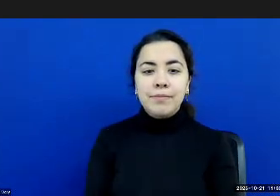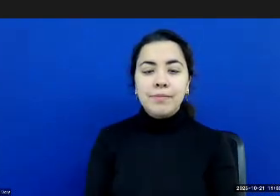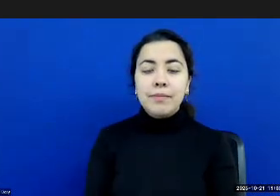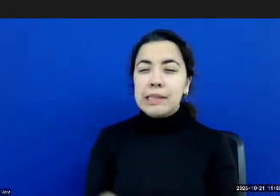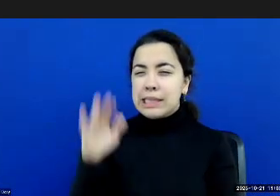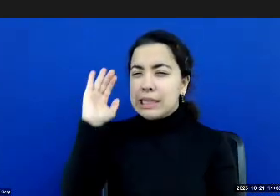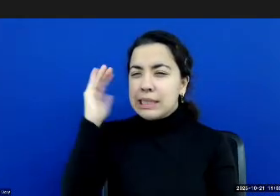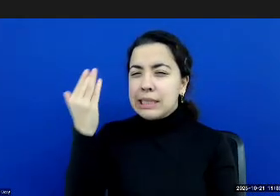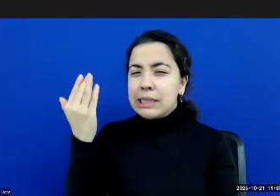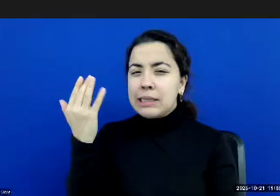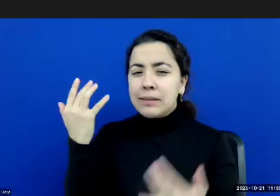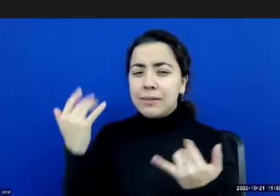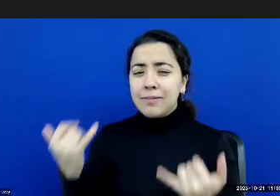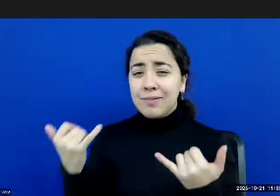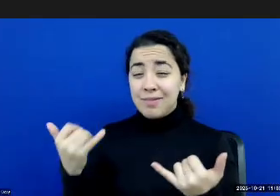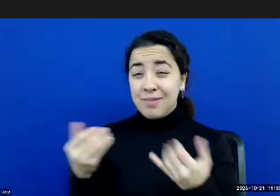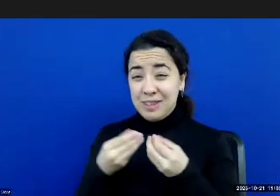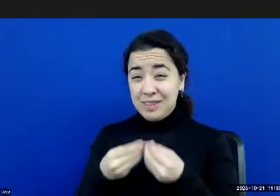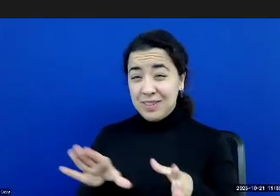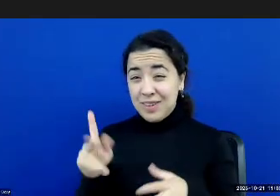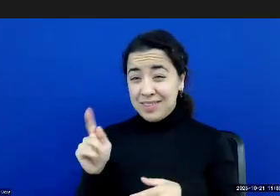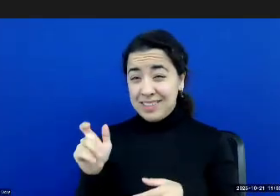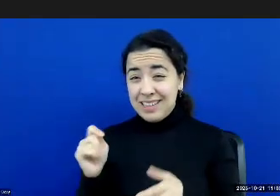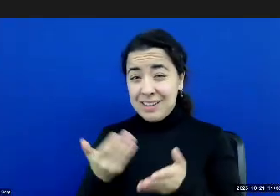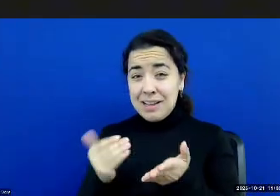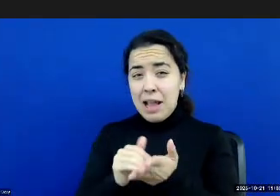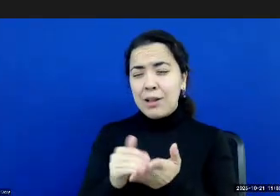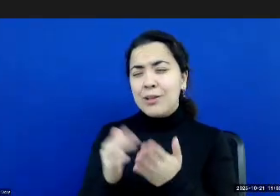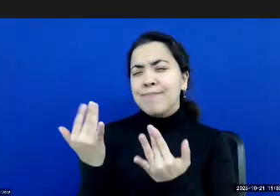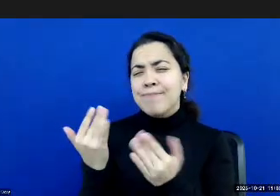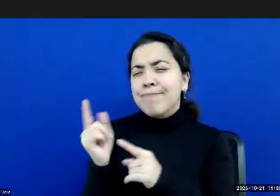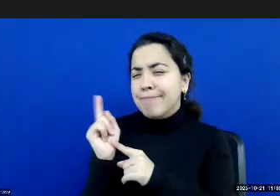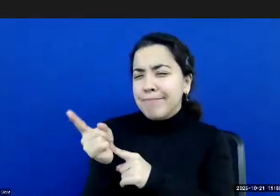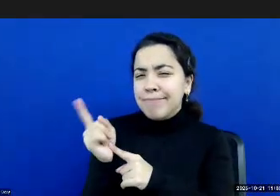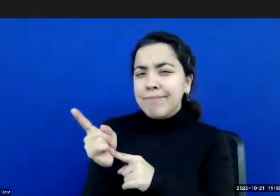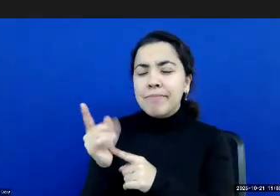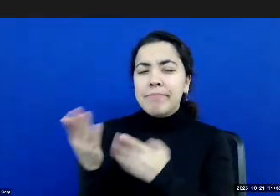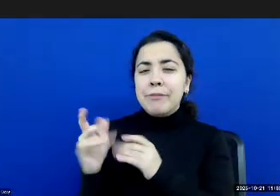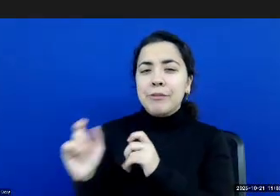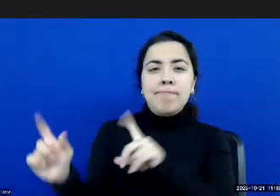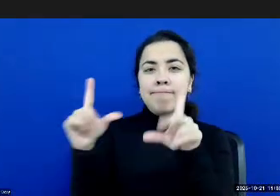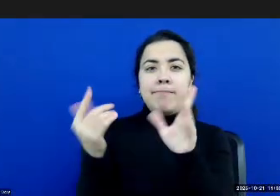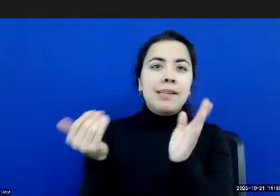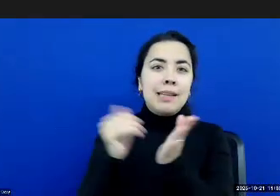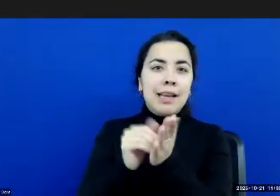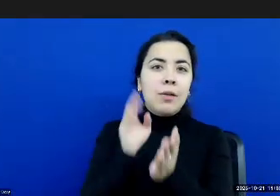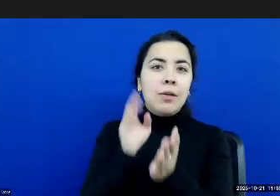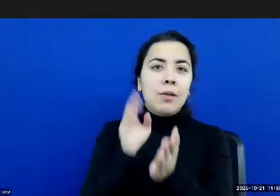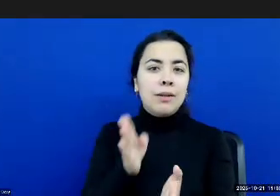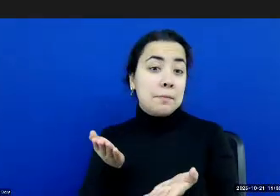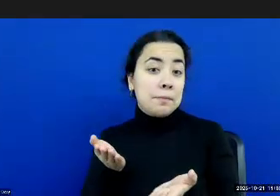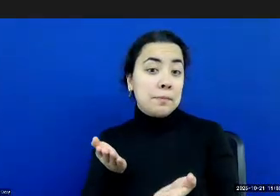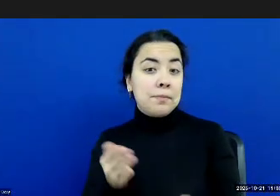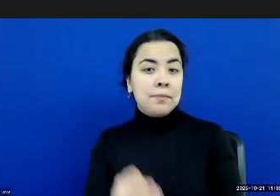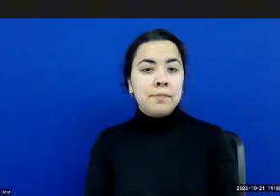Rachel Paul, IAAP: Looks like we lost the… Rachel Paul, IAAP: Plus, Kate again, we'll just see, we'll give her a second to… to pop back on here.